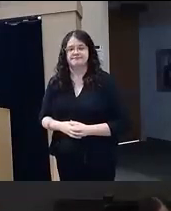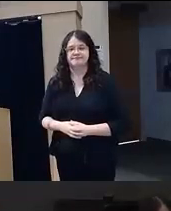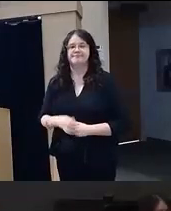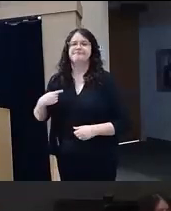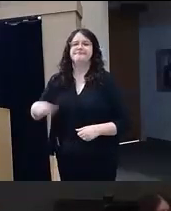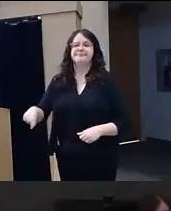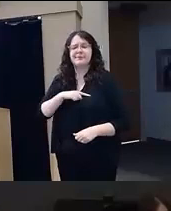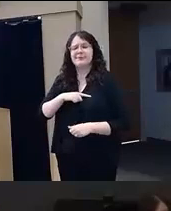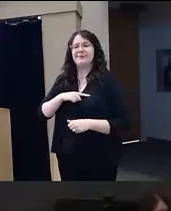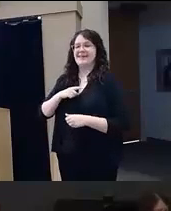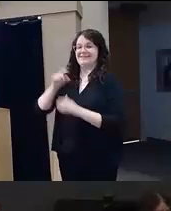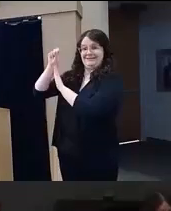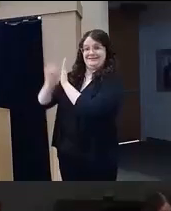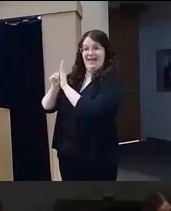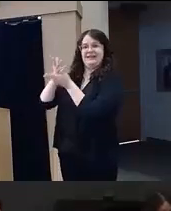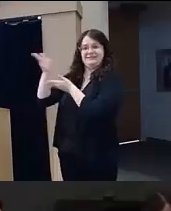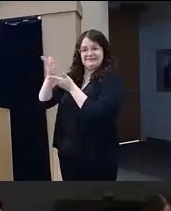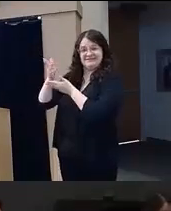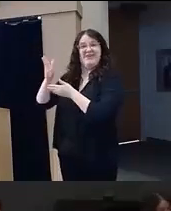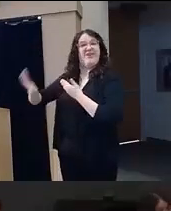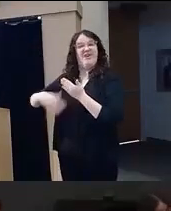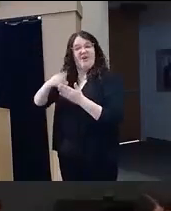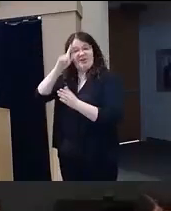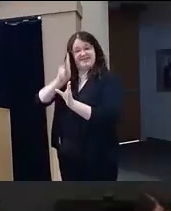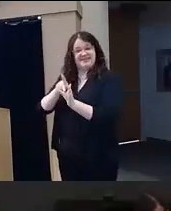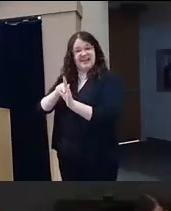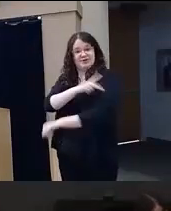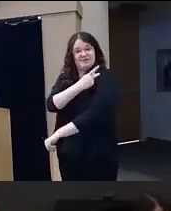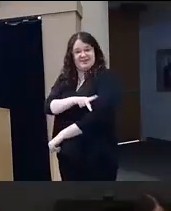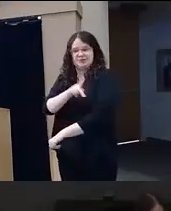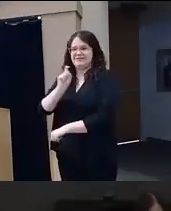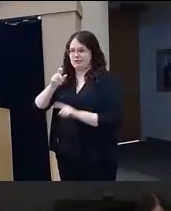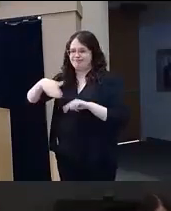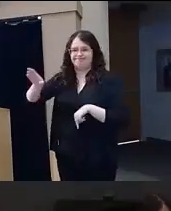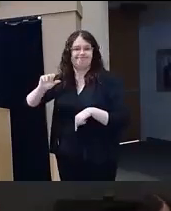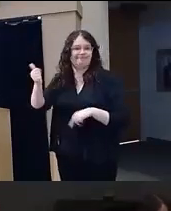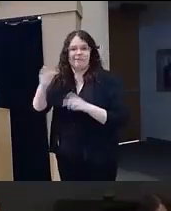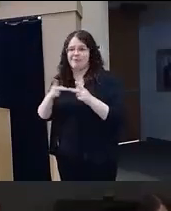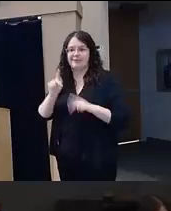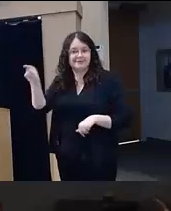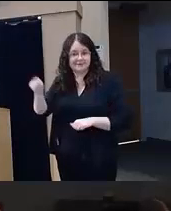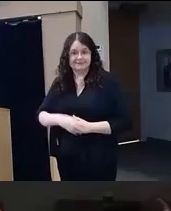with the state to divert all the psychiatric patients to elsewhere meaning that's the reason